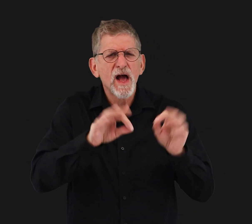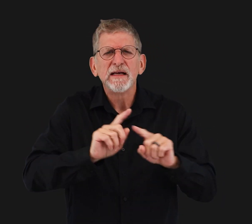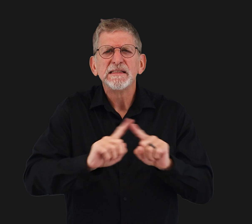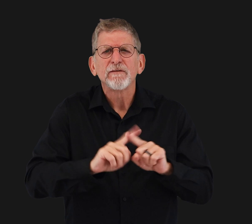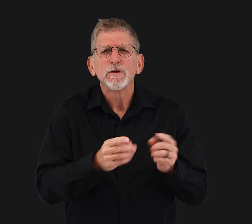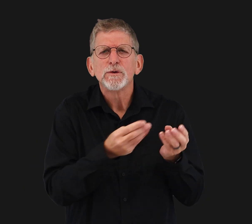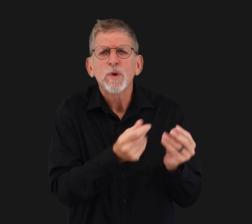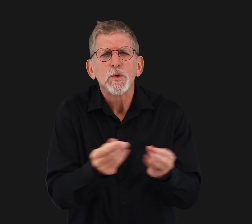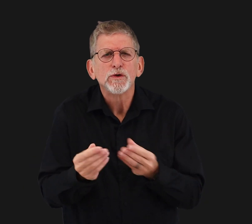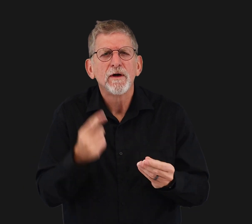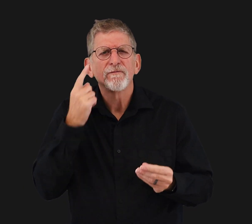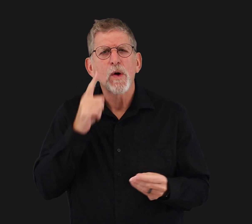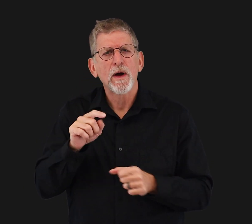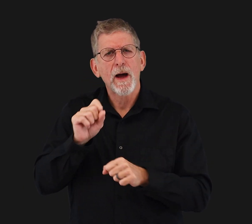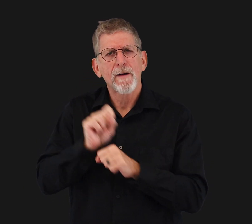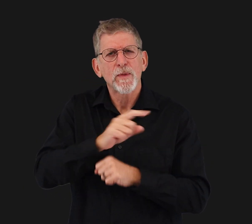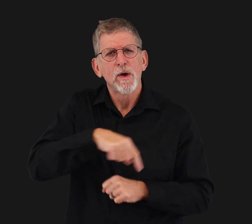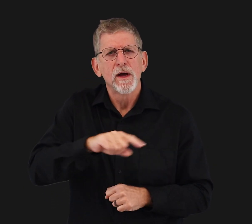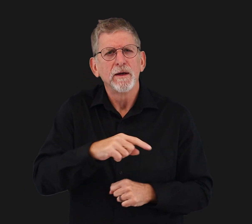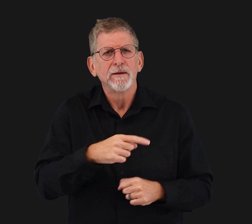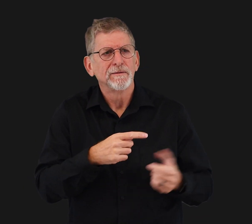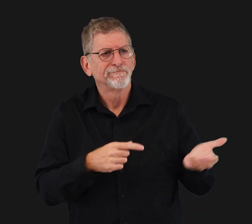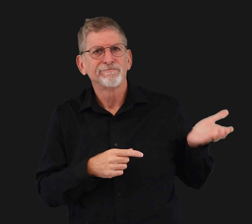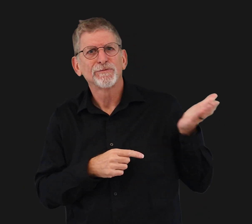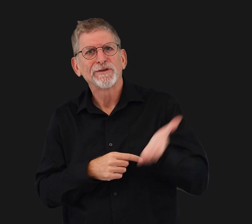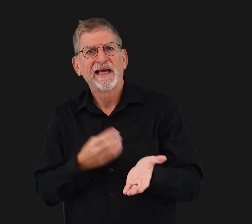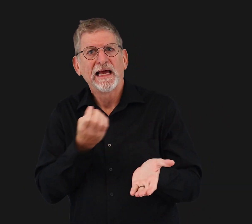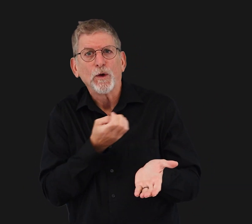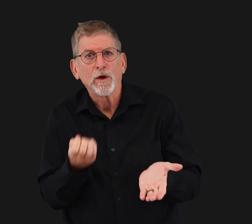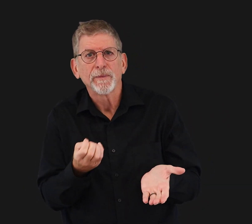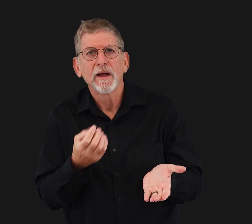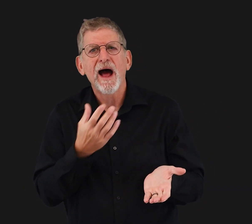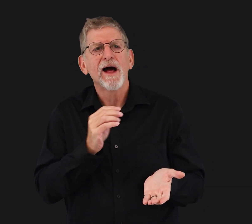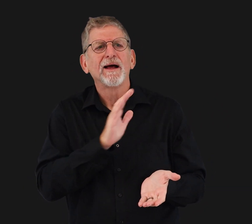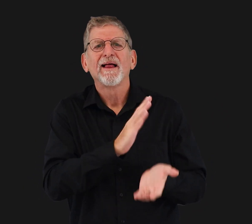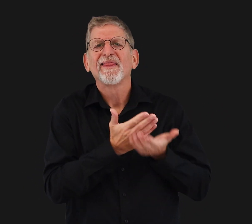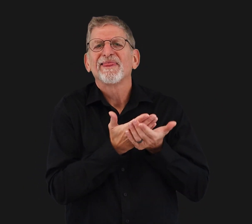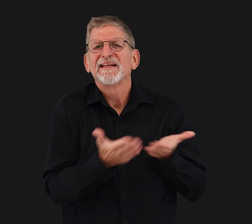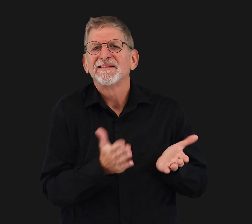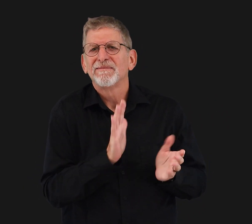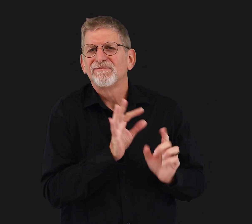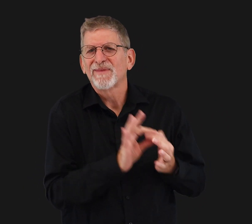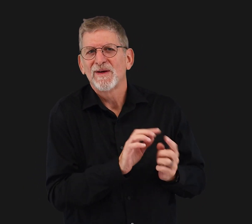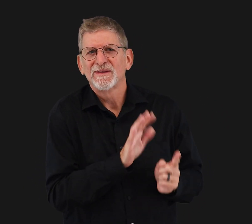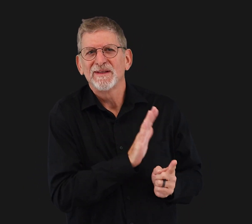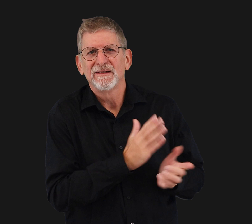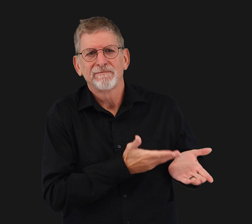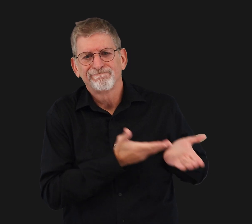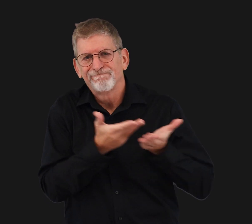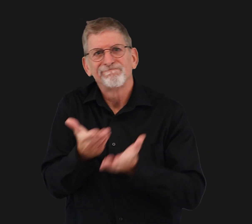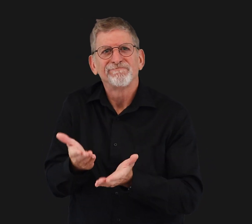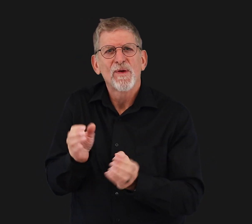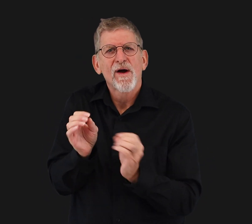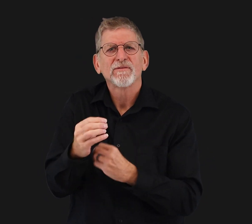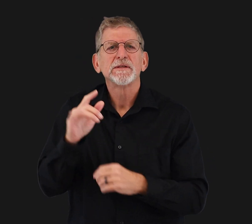• Finding solutions for employees bringing equipment and belongings to the office